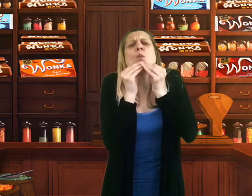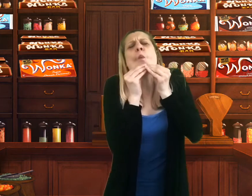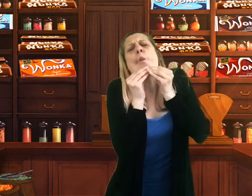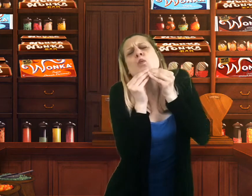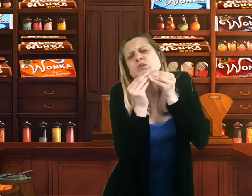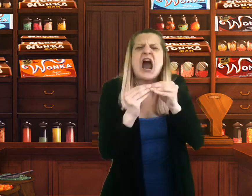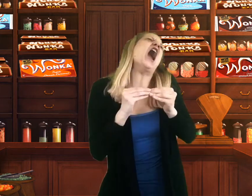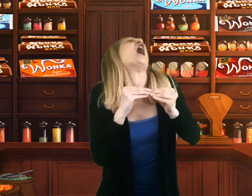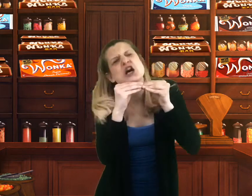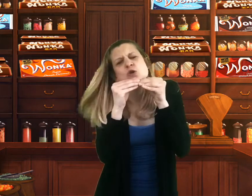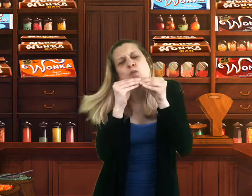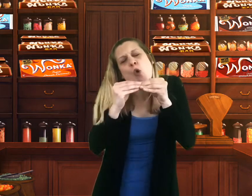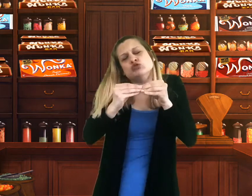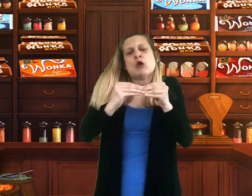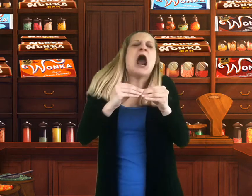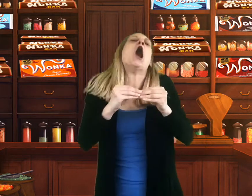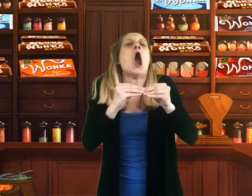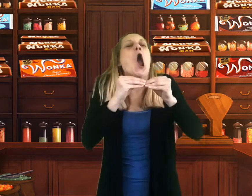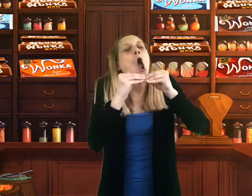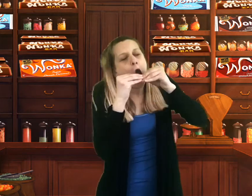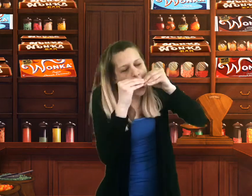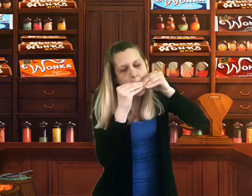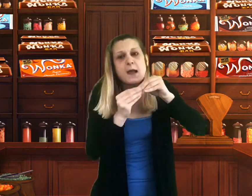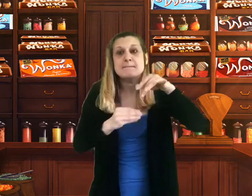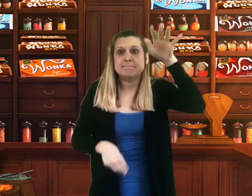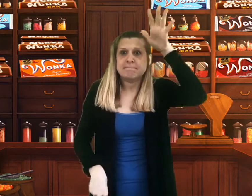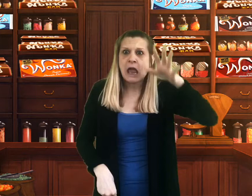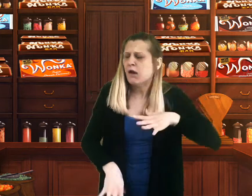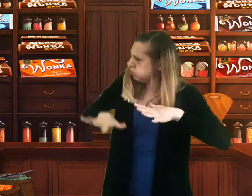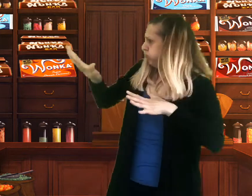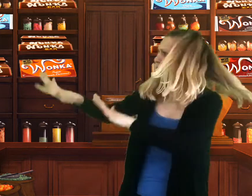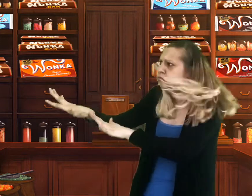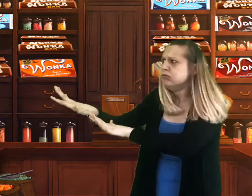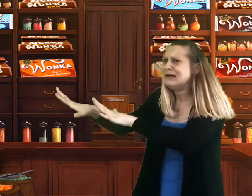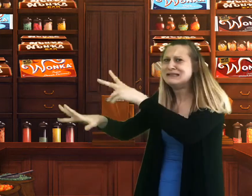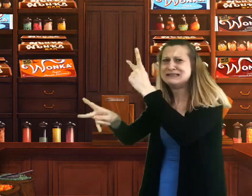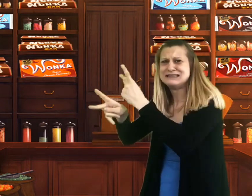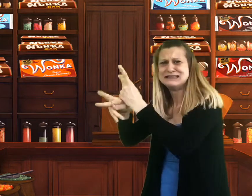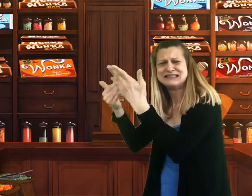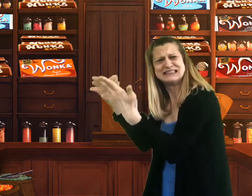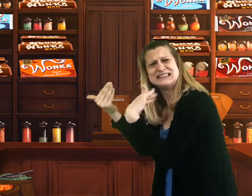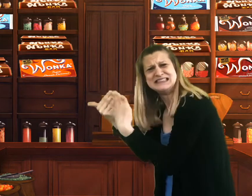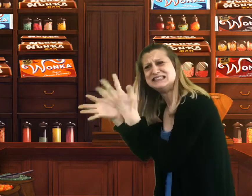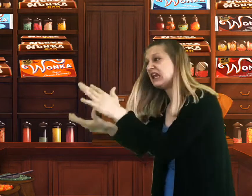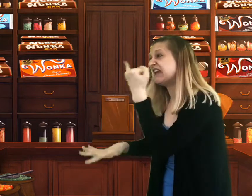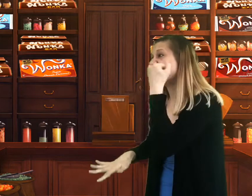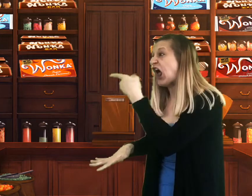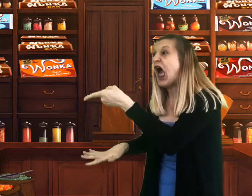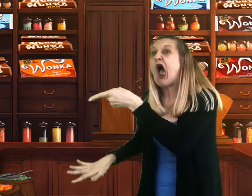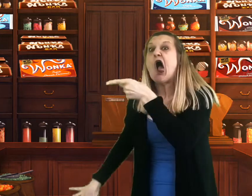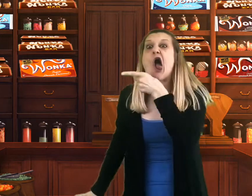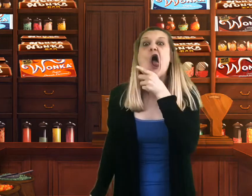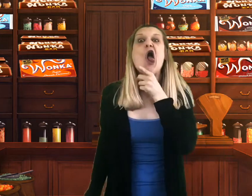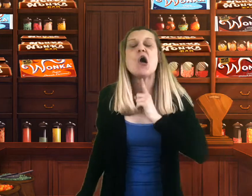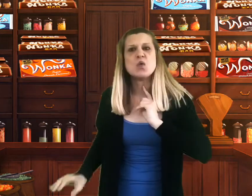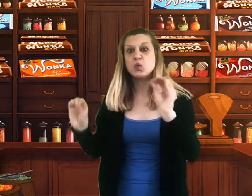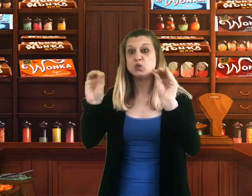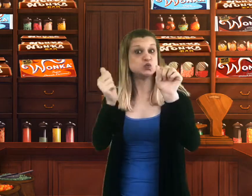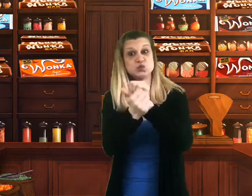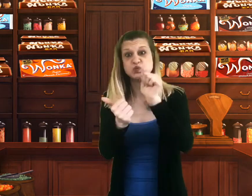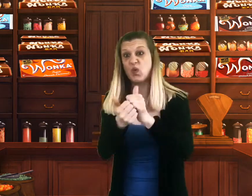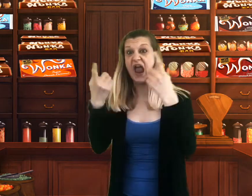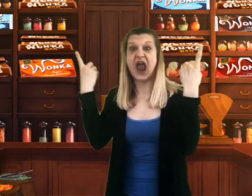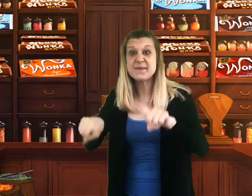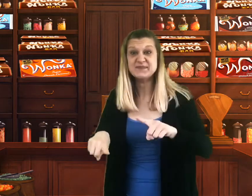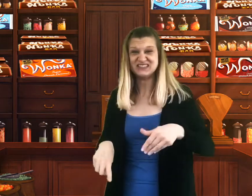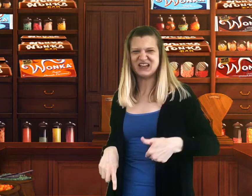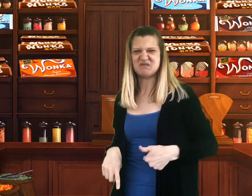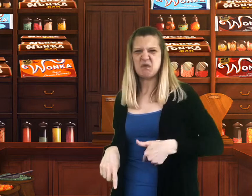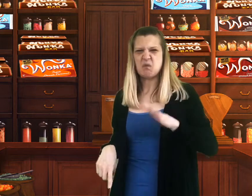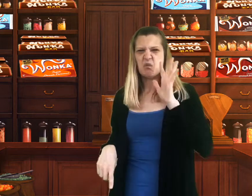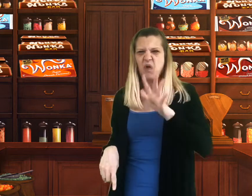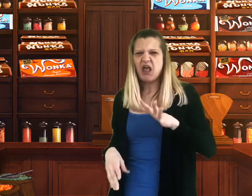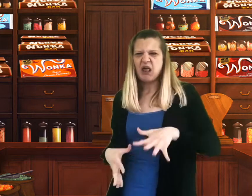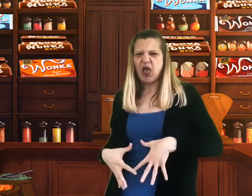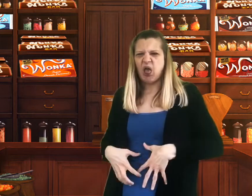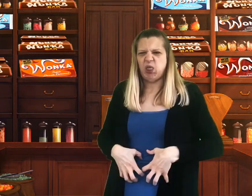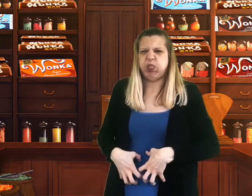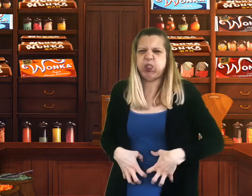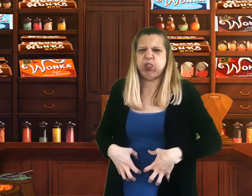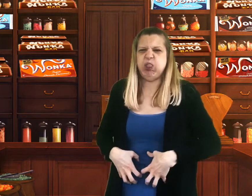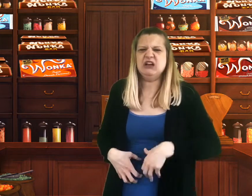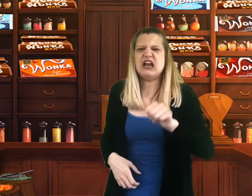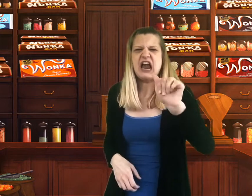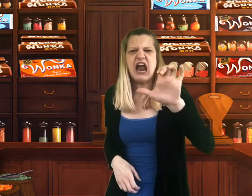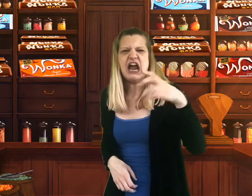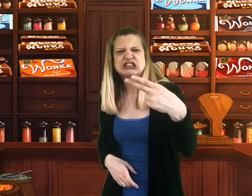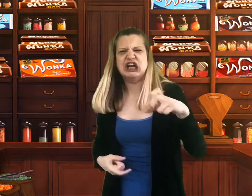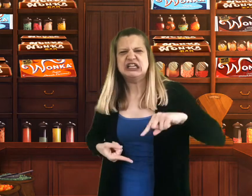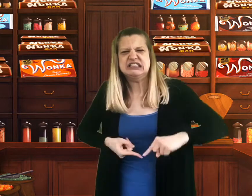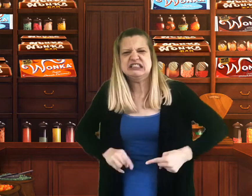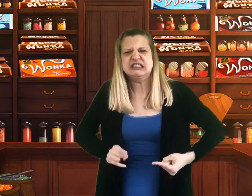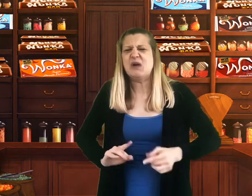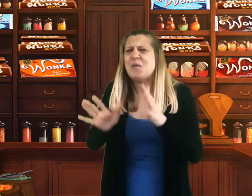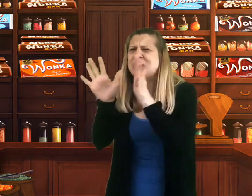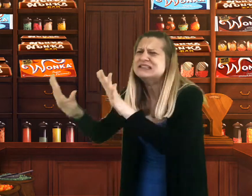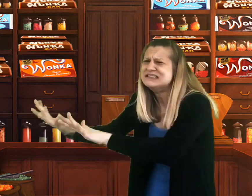"Take it easy," the shopkeeper said. "It’ll give you a tummy-ache if you swallow it like that without chewing."